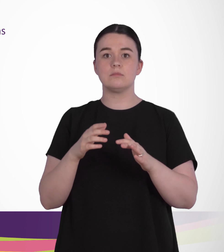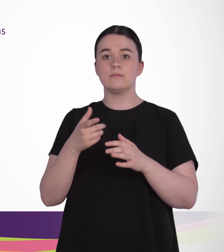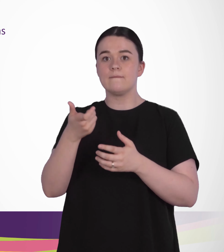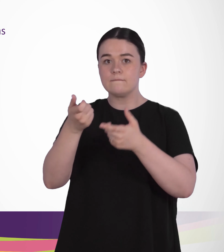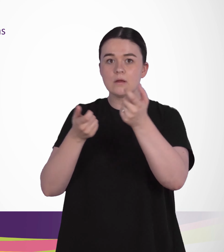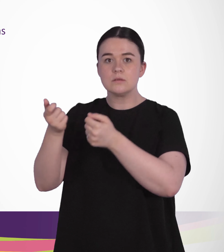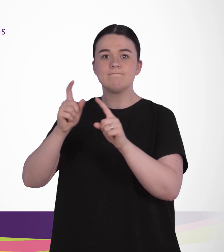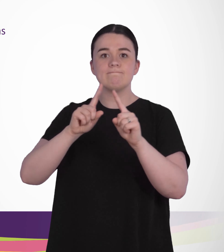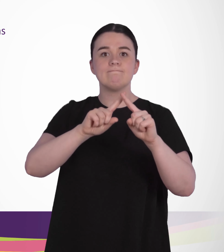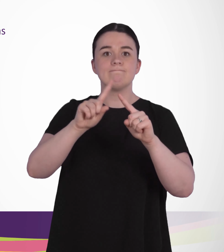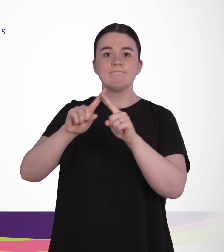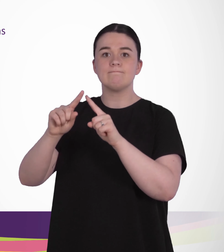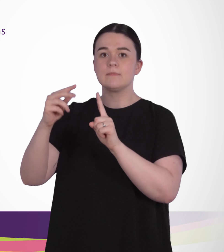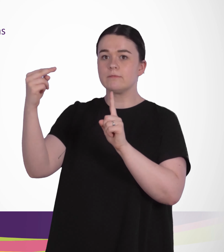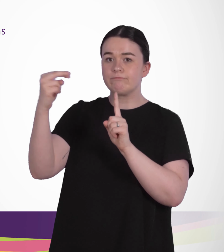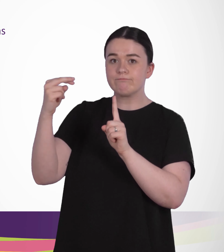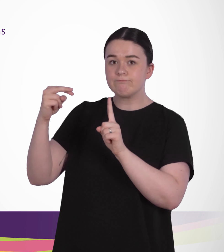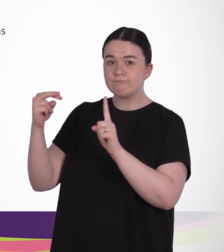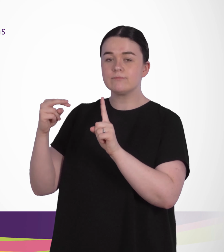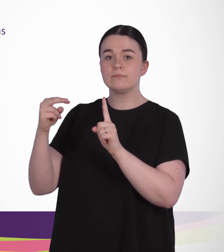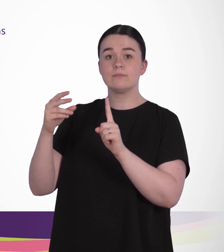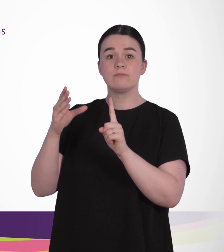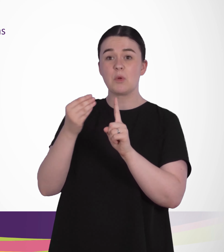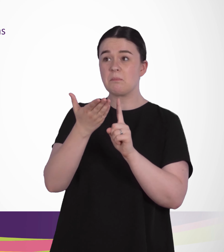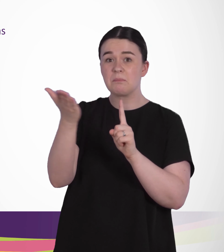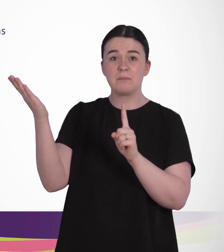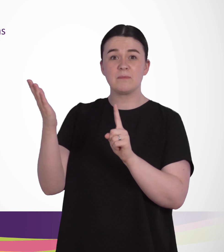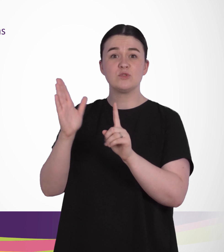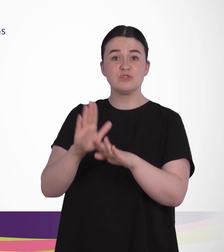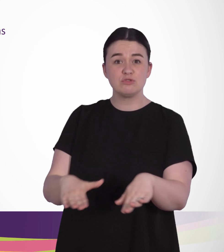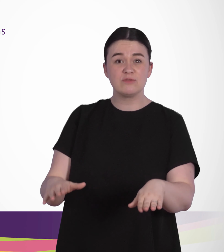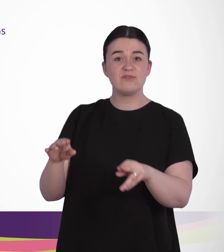inviting multiple sources of insight including the voices of children,